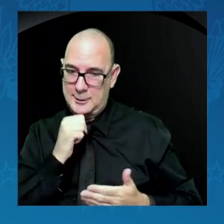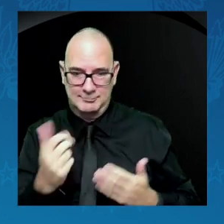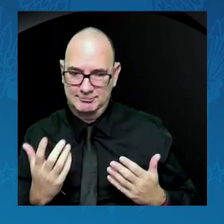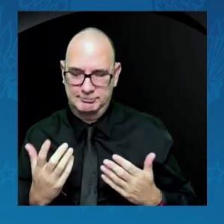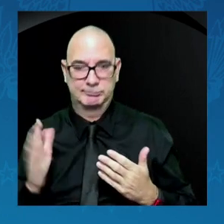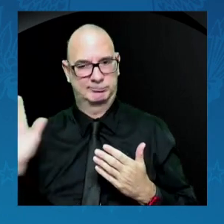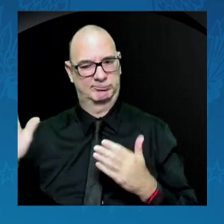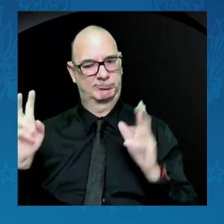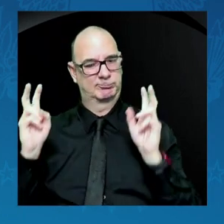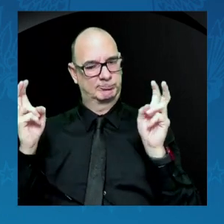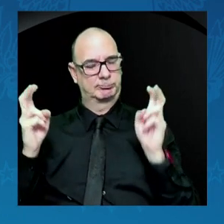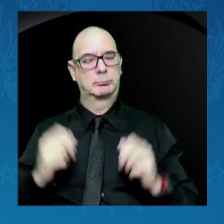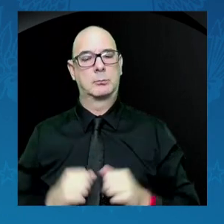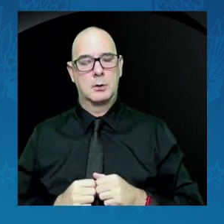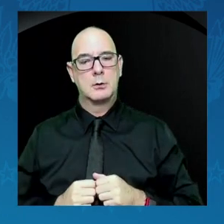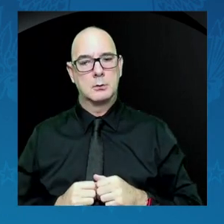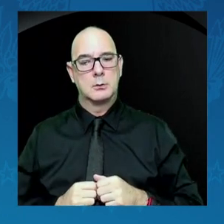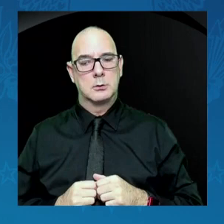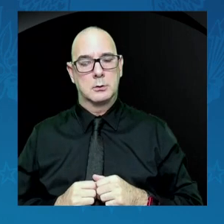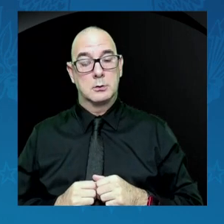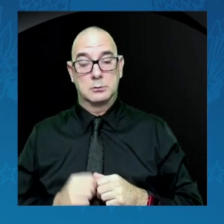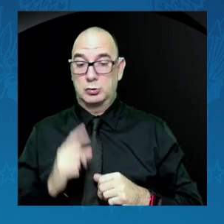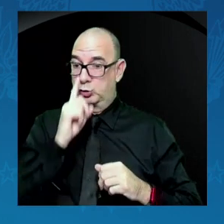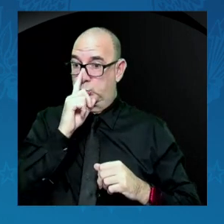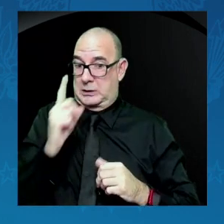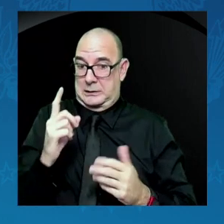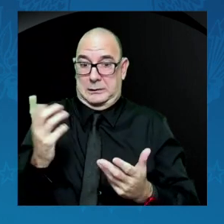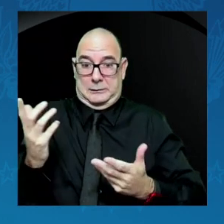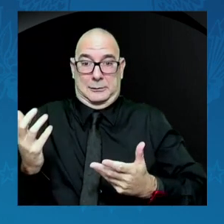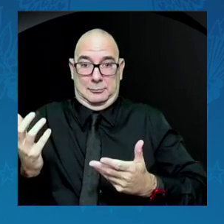and you've heard the president speak about this.